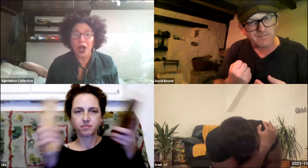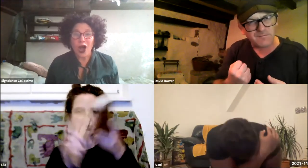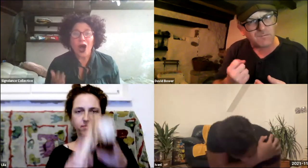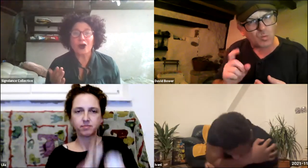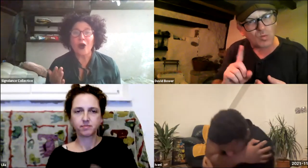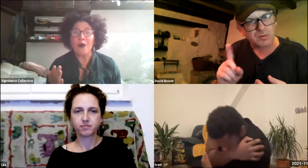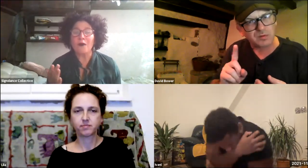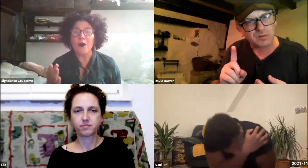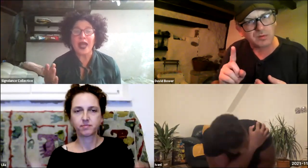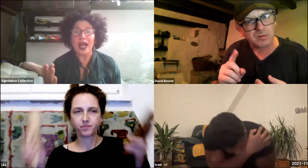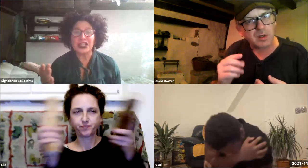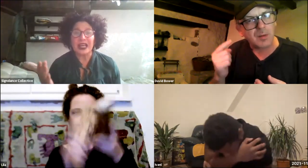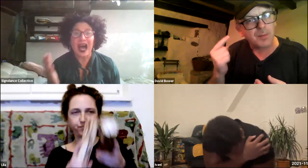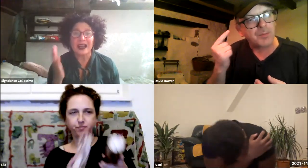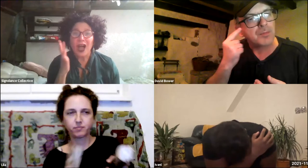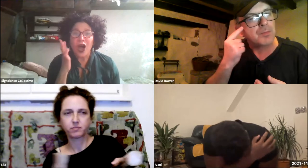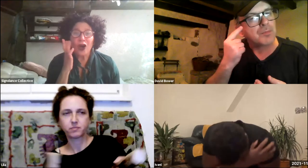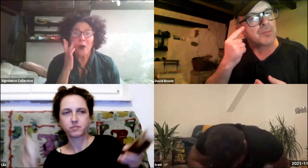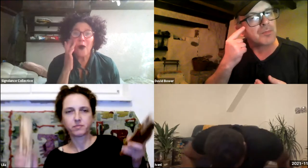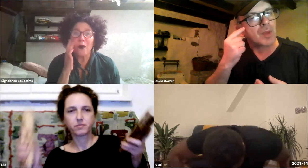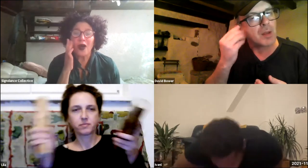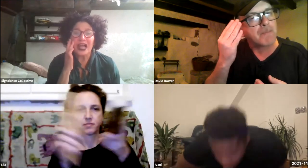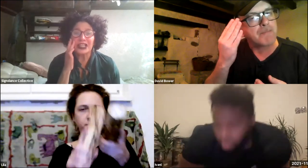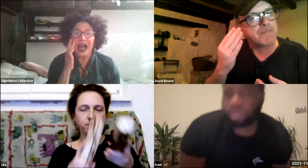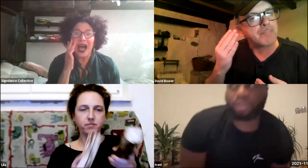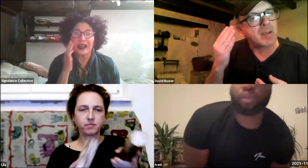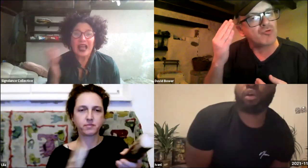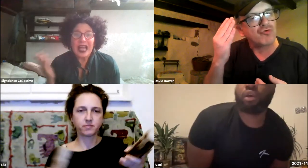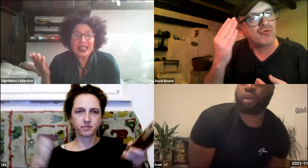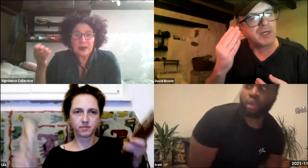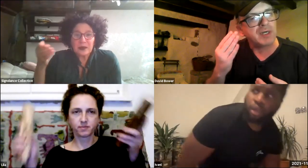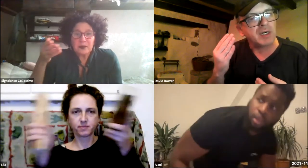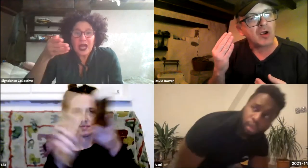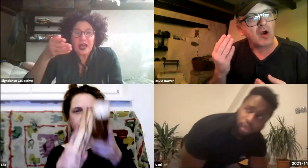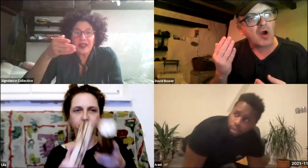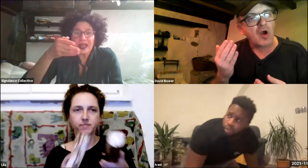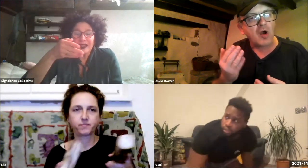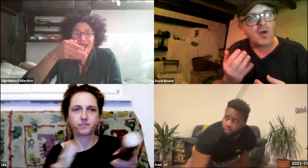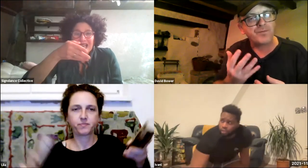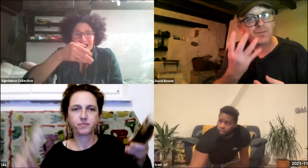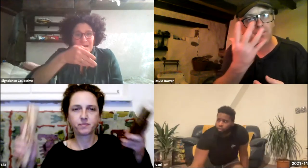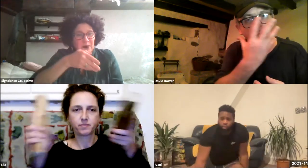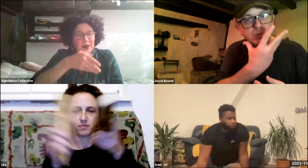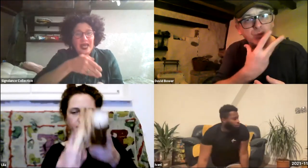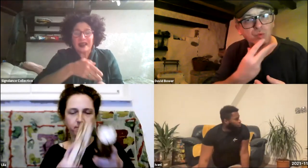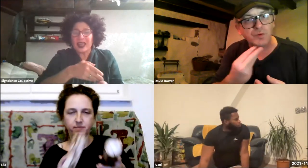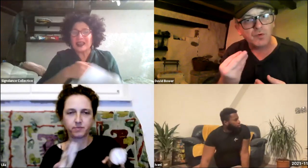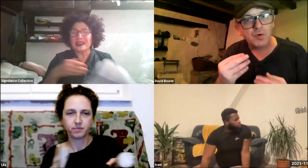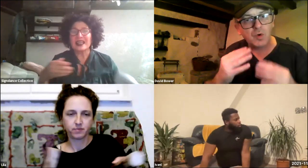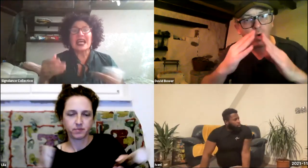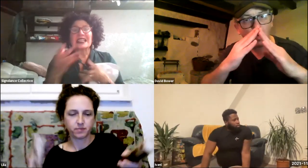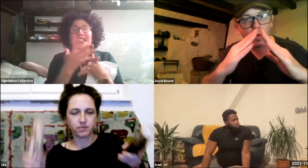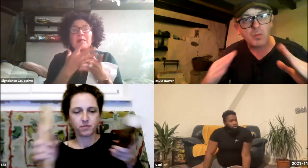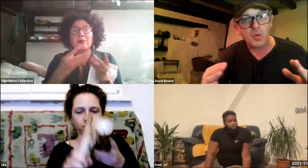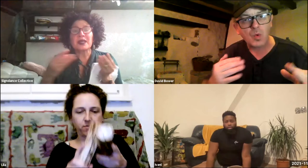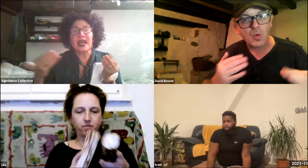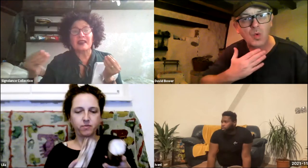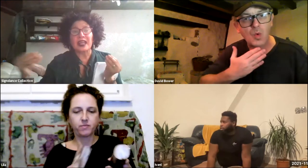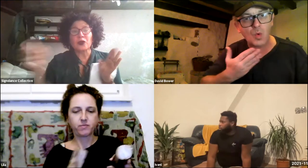With the Q&A, it is in your control bar which is either going to be at the top